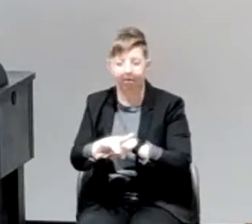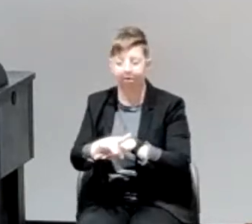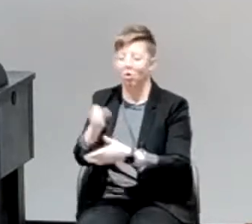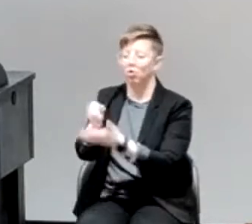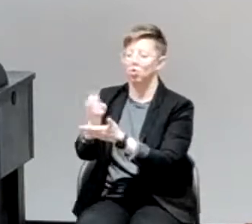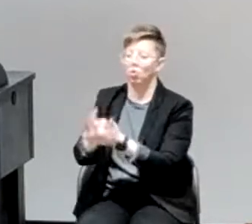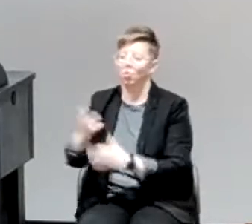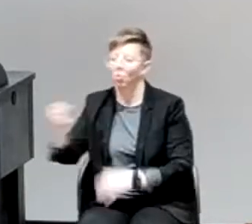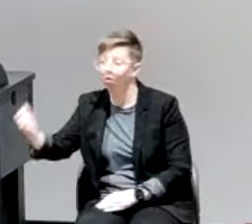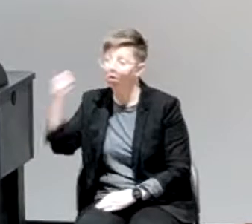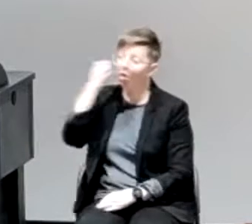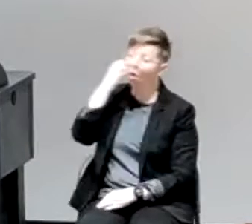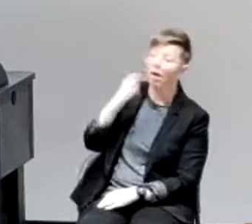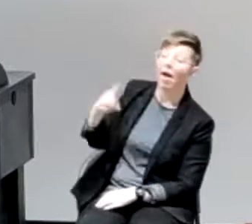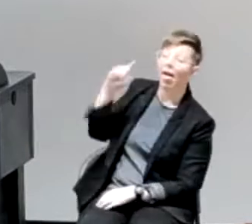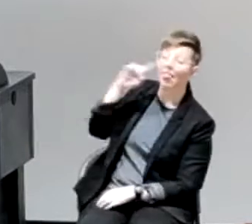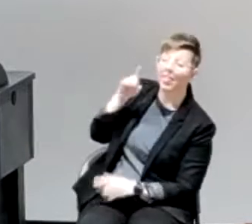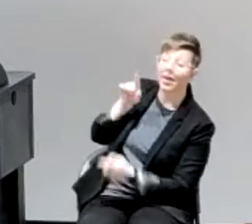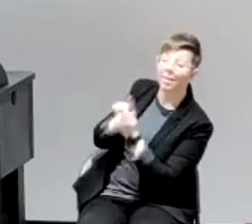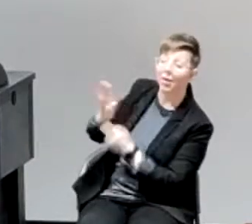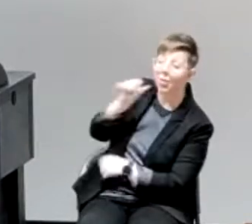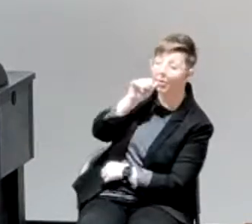a bit like BarackObama. I have Richard and Joseph.